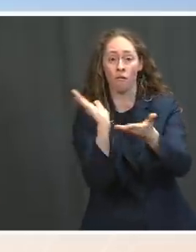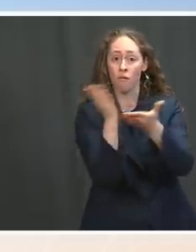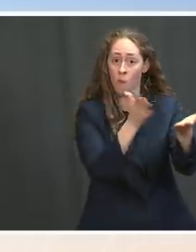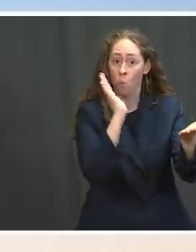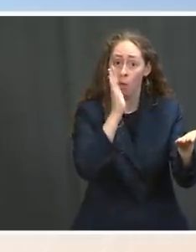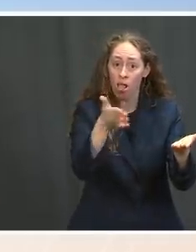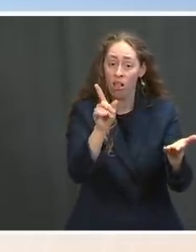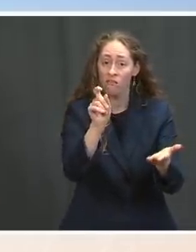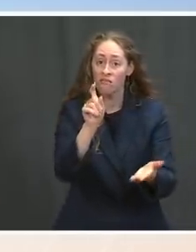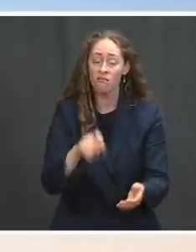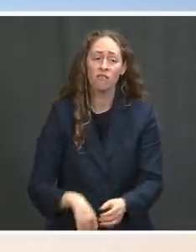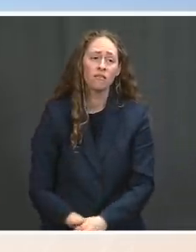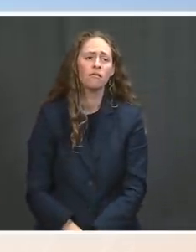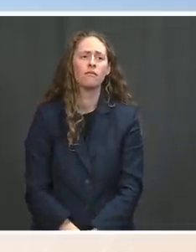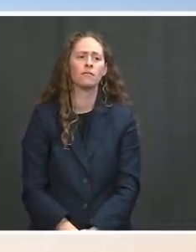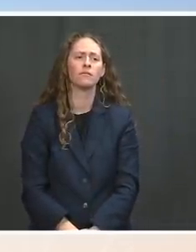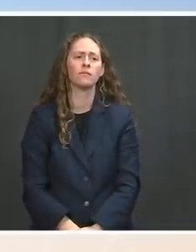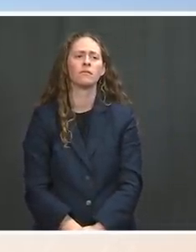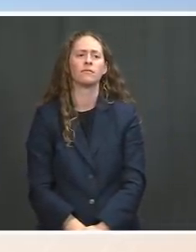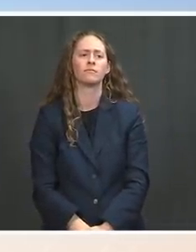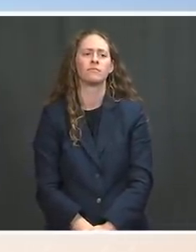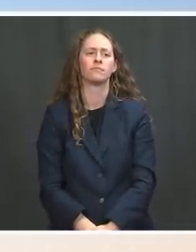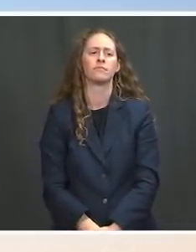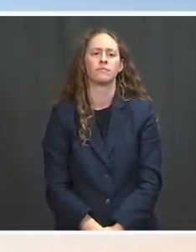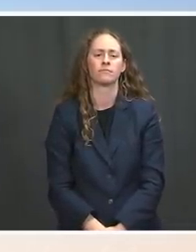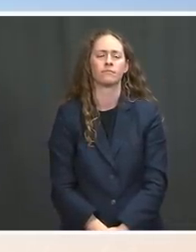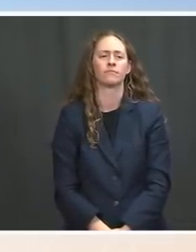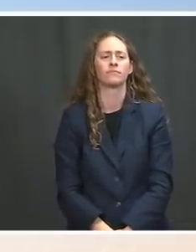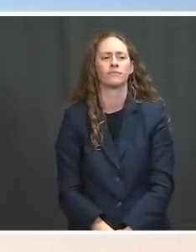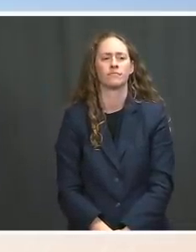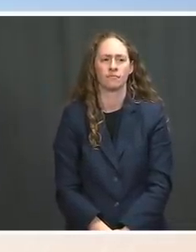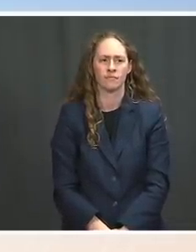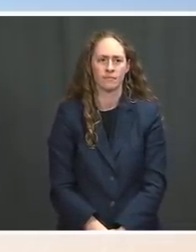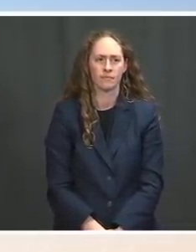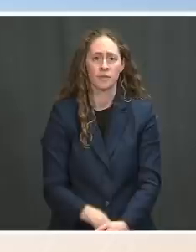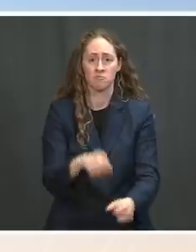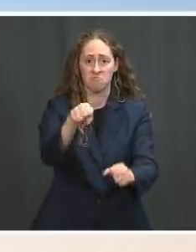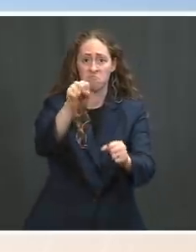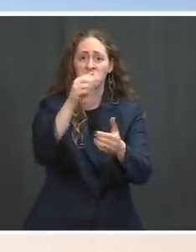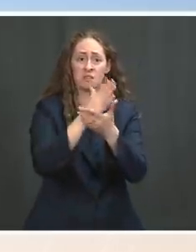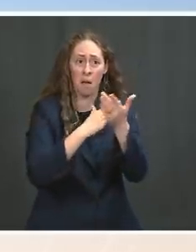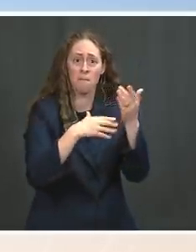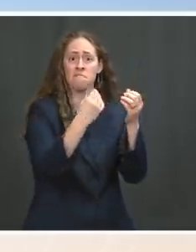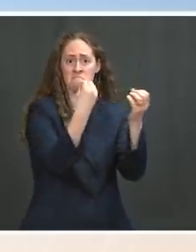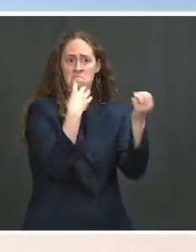that the hours-of-service waiver has had an impact, and we expect that the wa- -- waivers will as well. But obviously, they're very new,